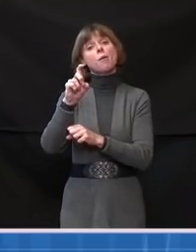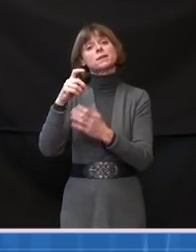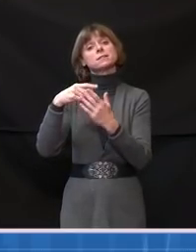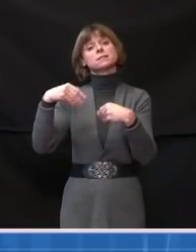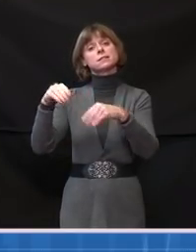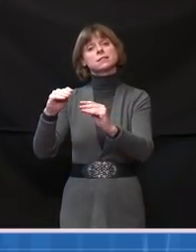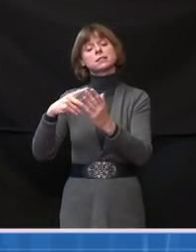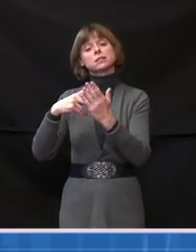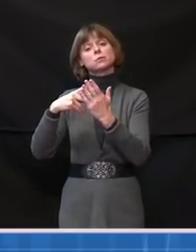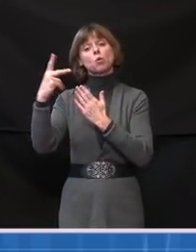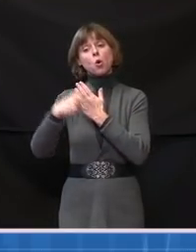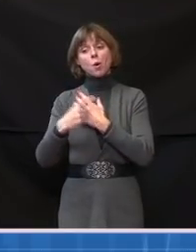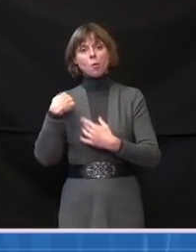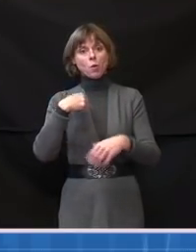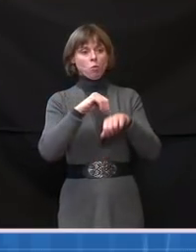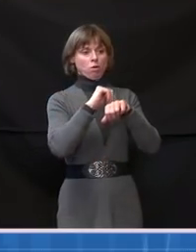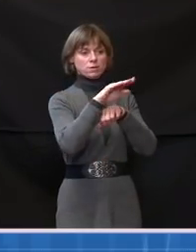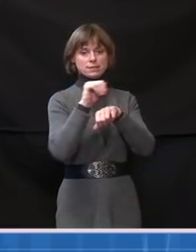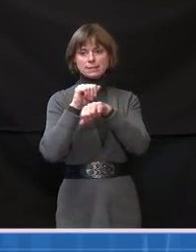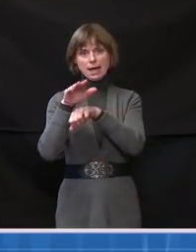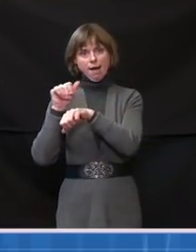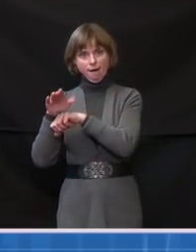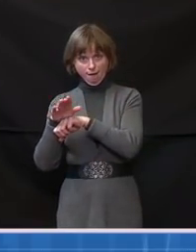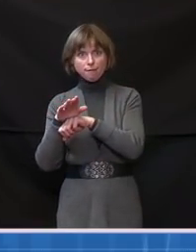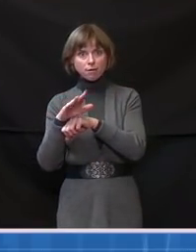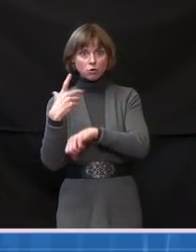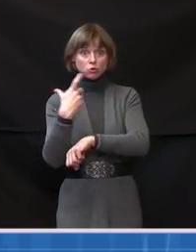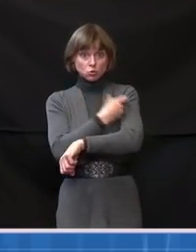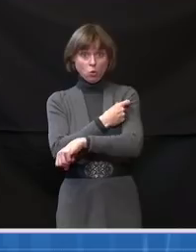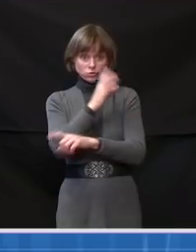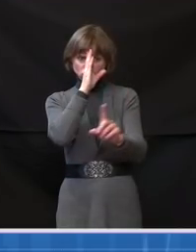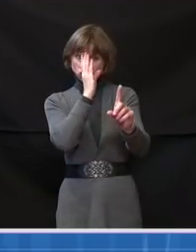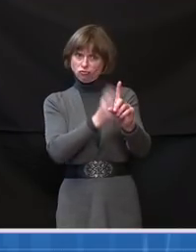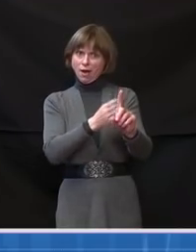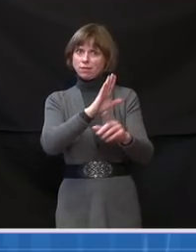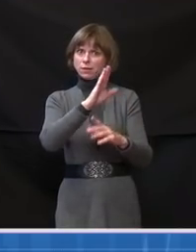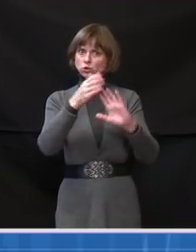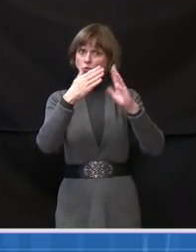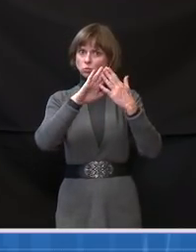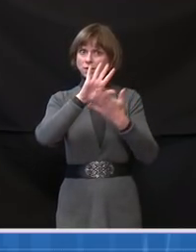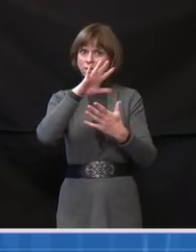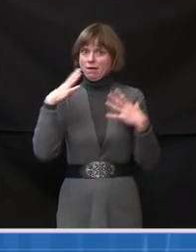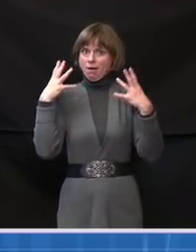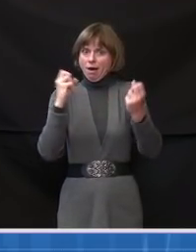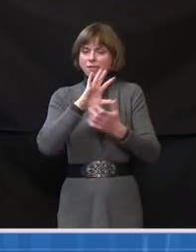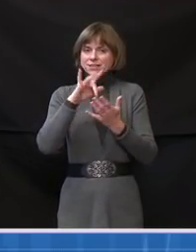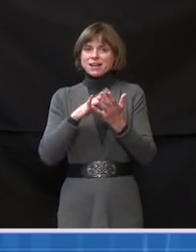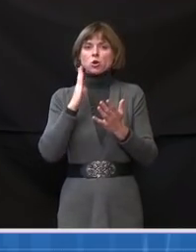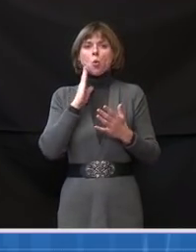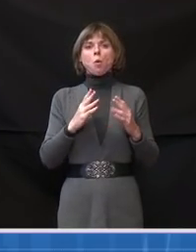directly to these community health centers. We will be starting with a phased approach and will ramp up over time.